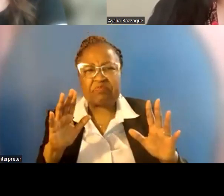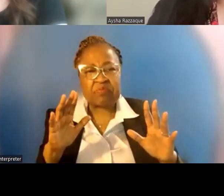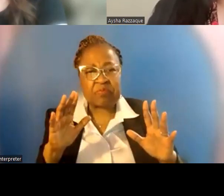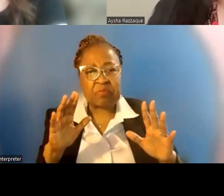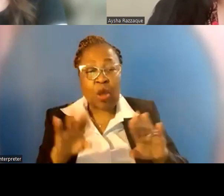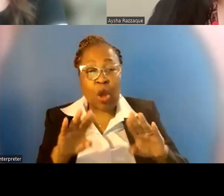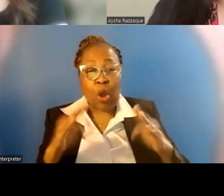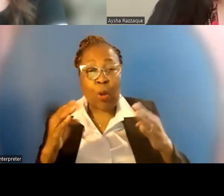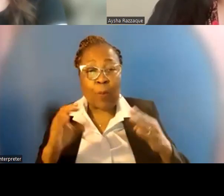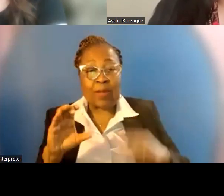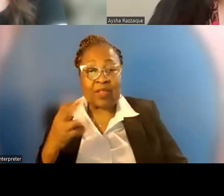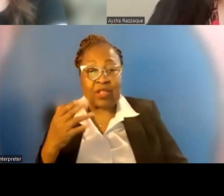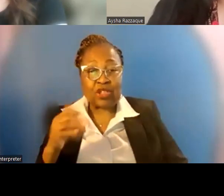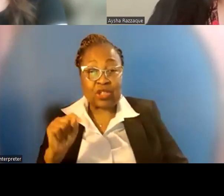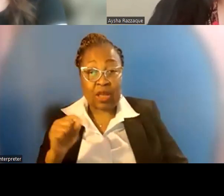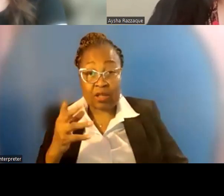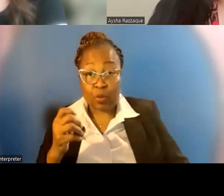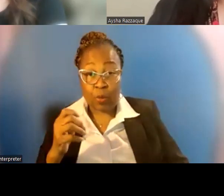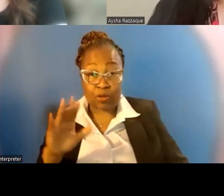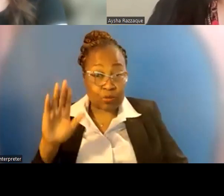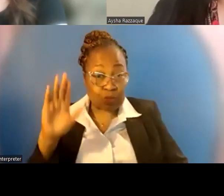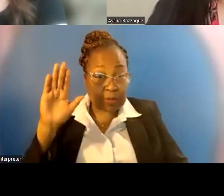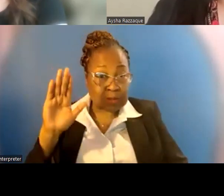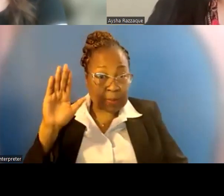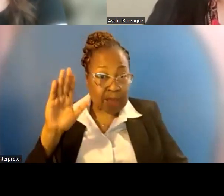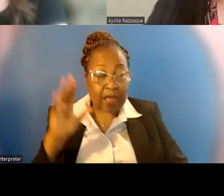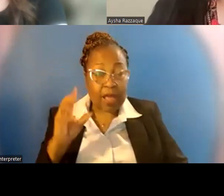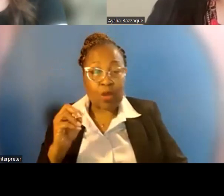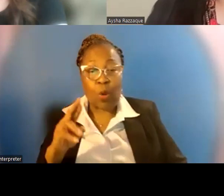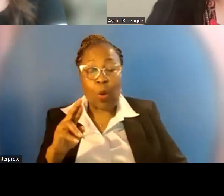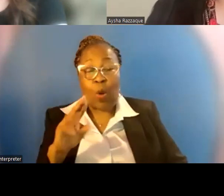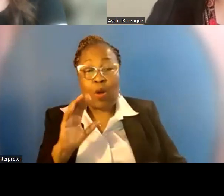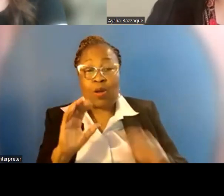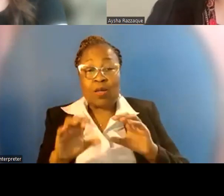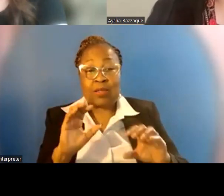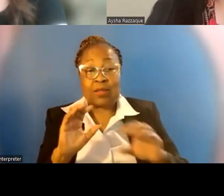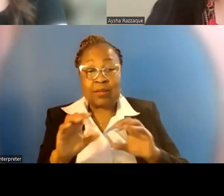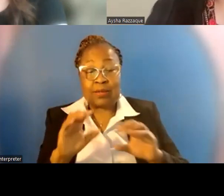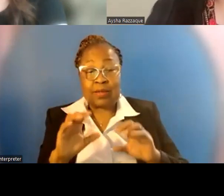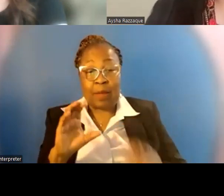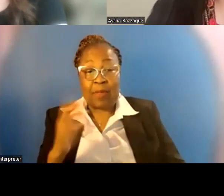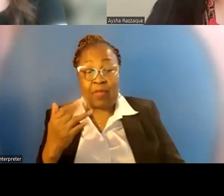to raise their hand or they would like to type in the chat, I can call on you or read your question.